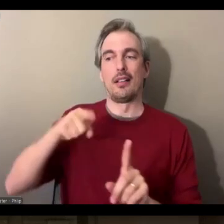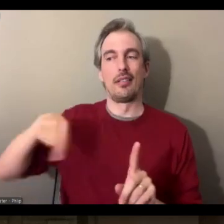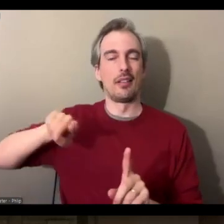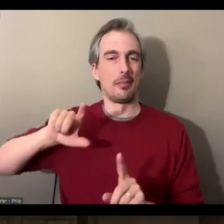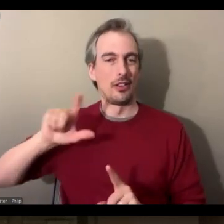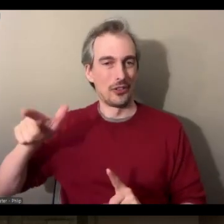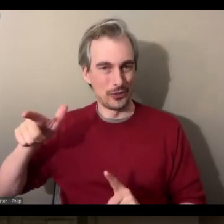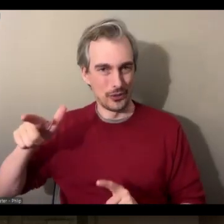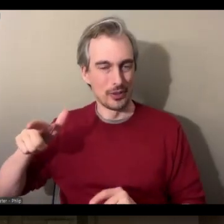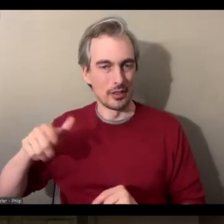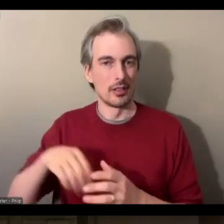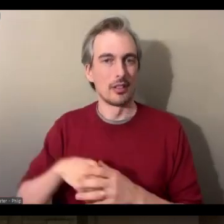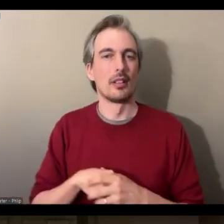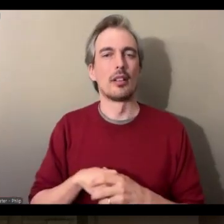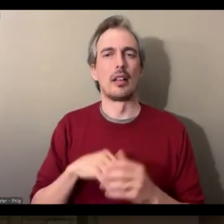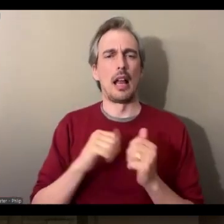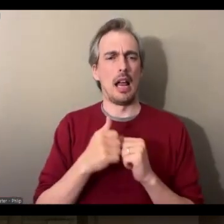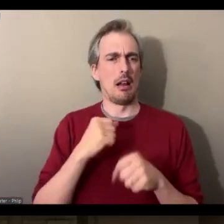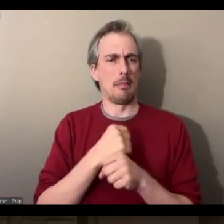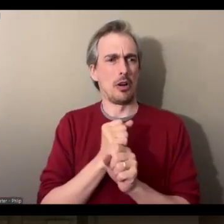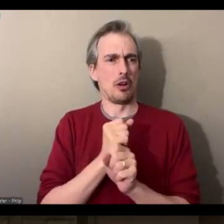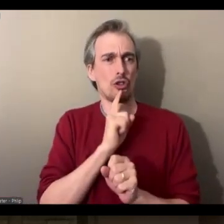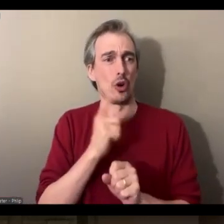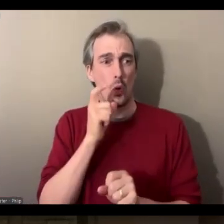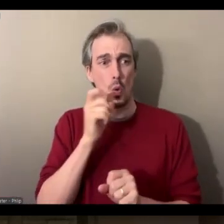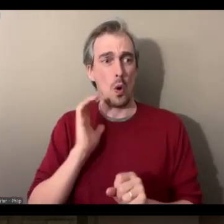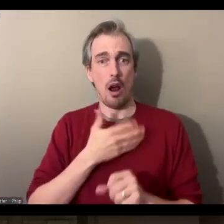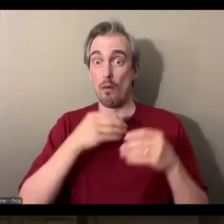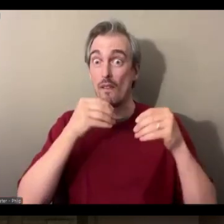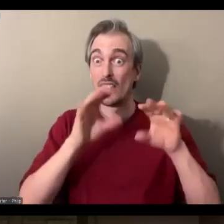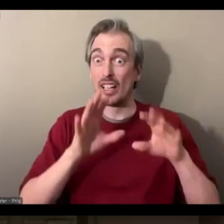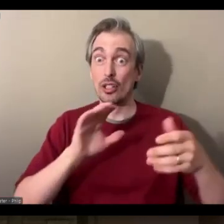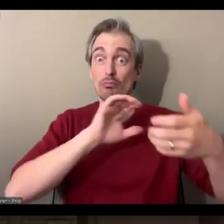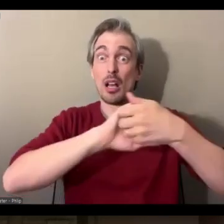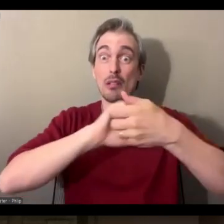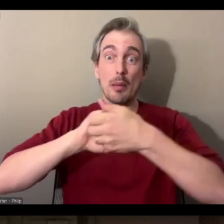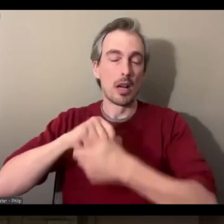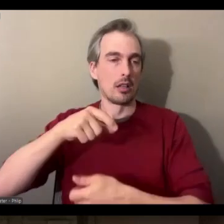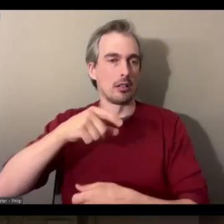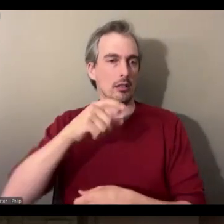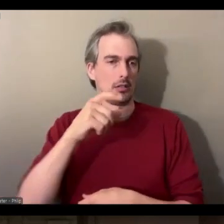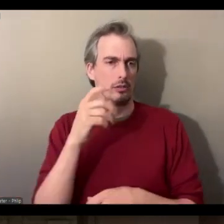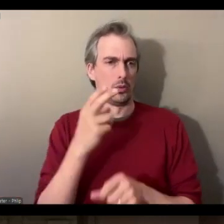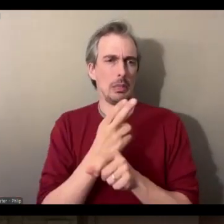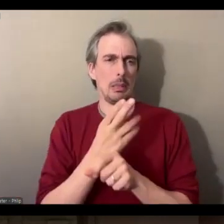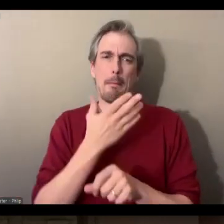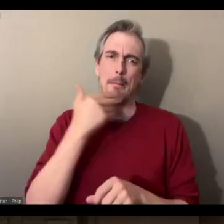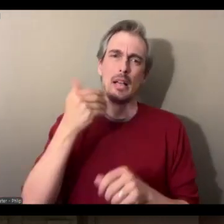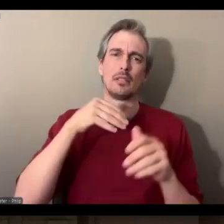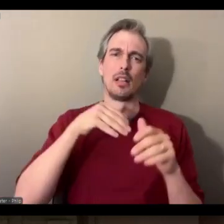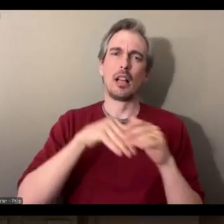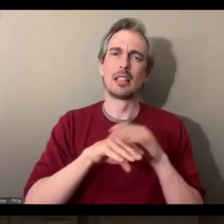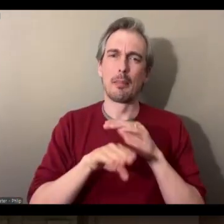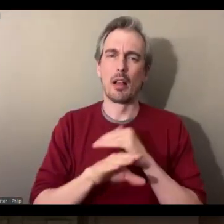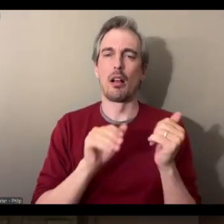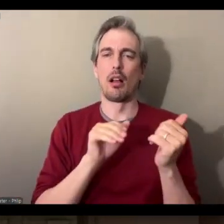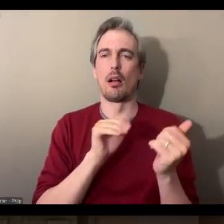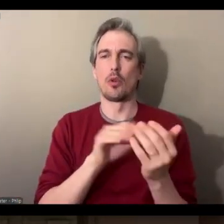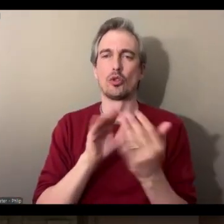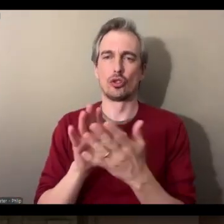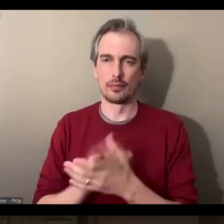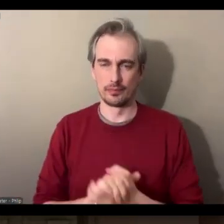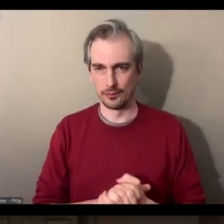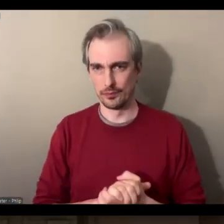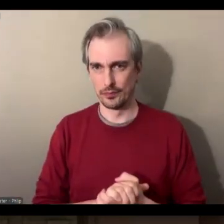with that phased approach? Our approach was effectively embedding the Equal Entry team with